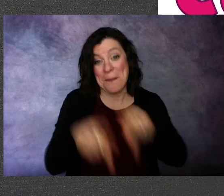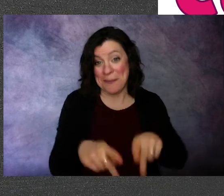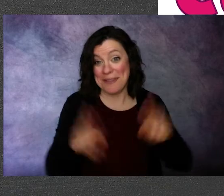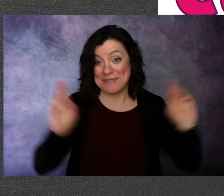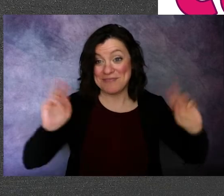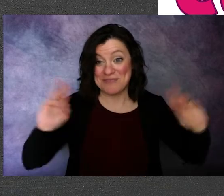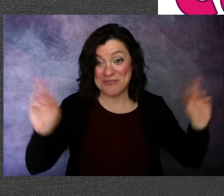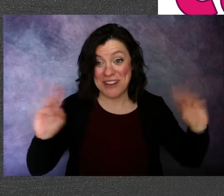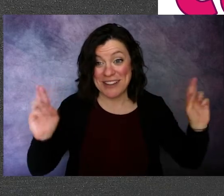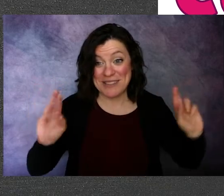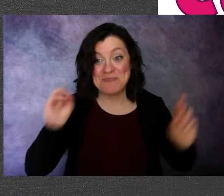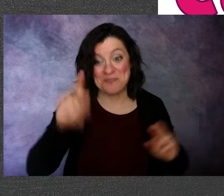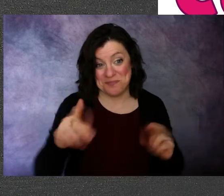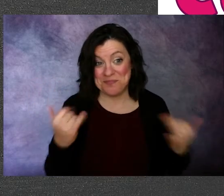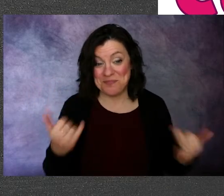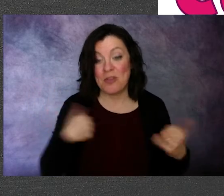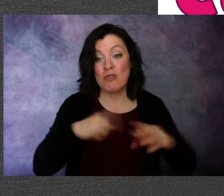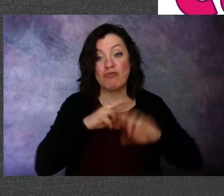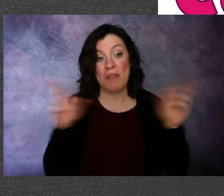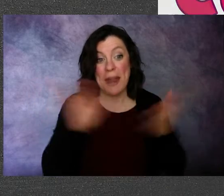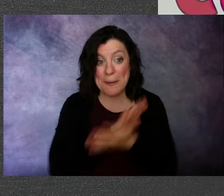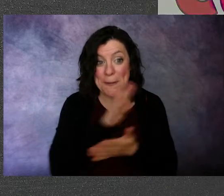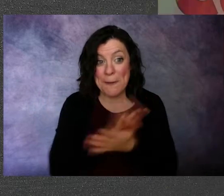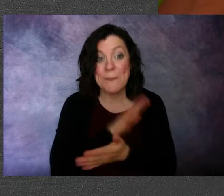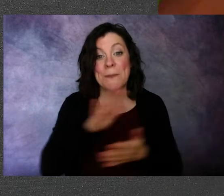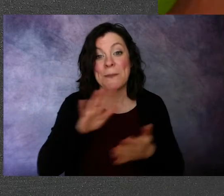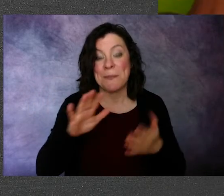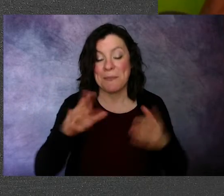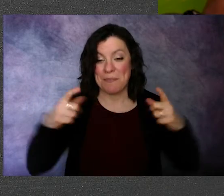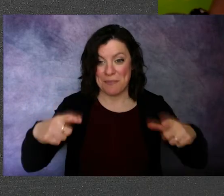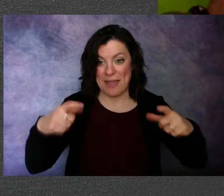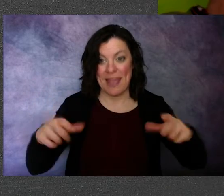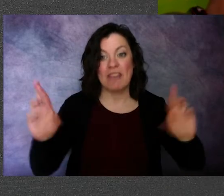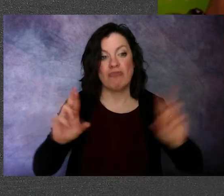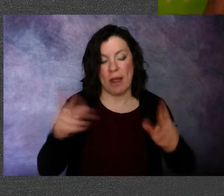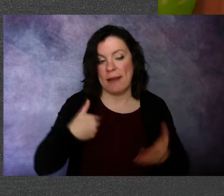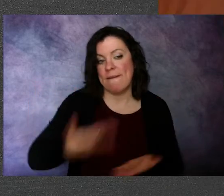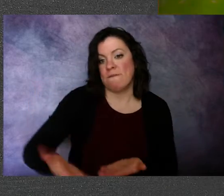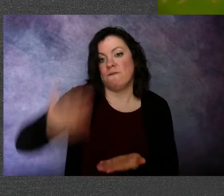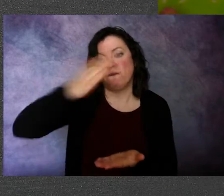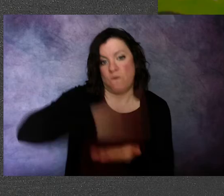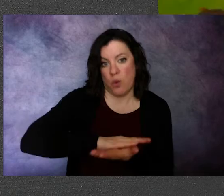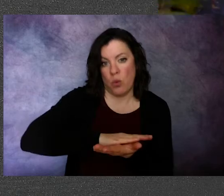All right, I have my paper plate ready to go. I'm gonna have this folded in half like that.